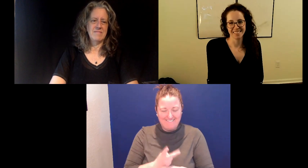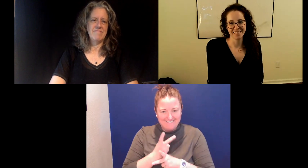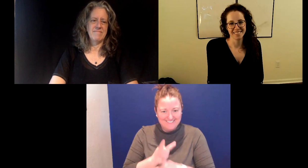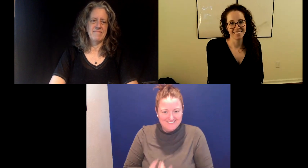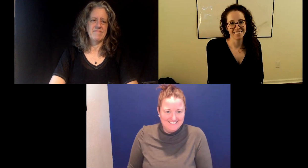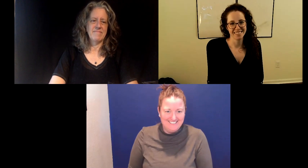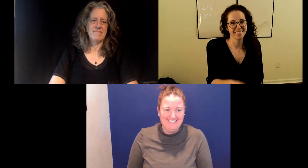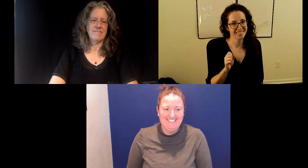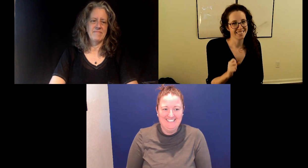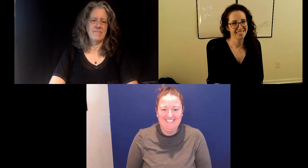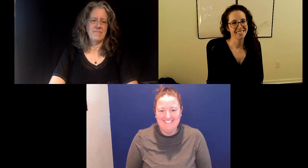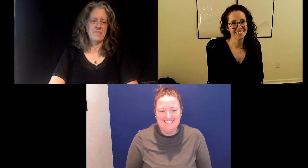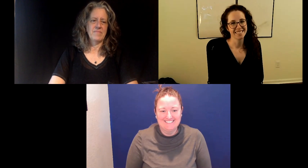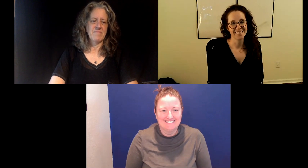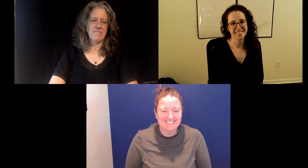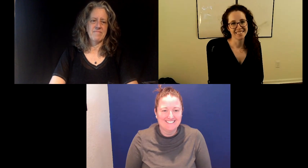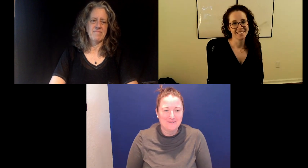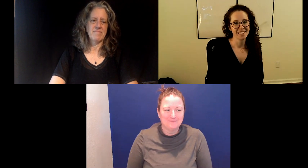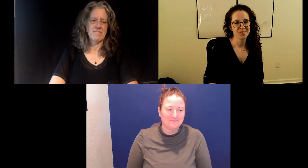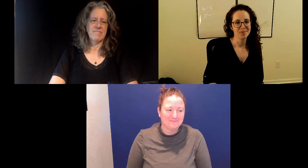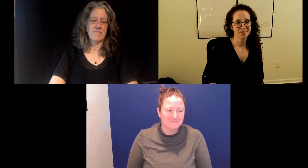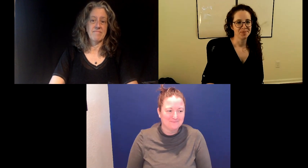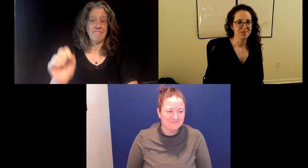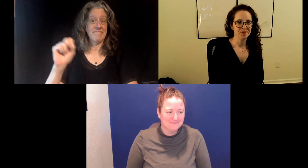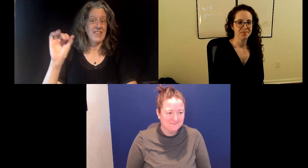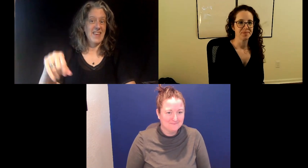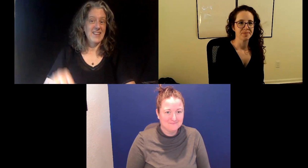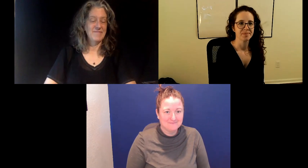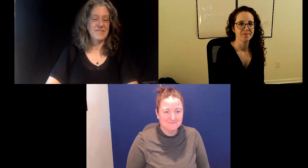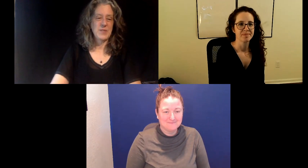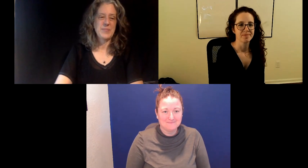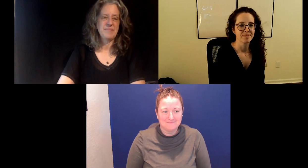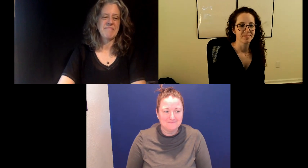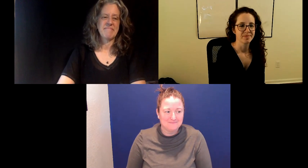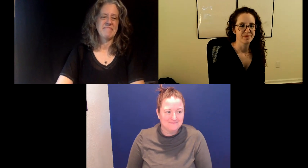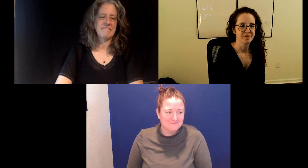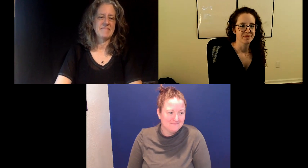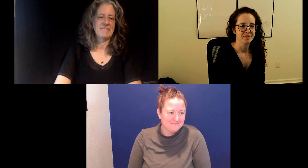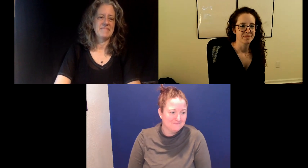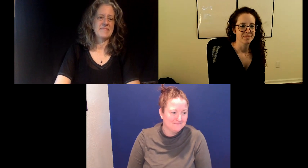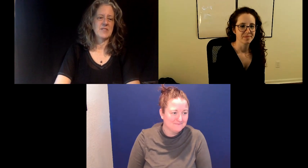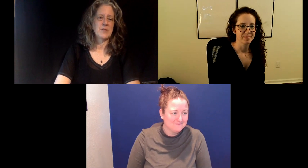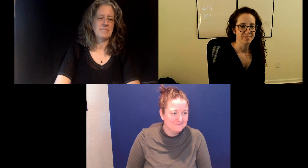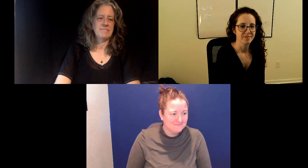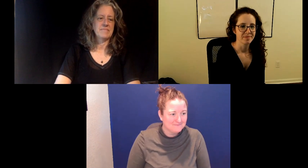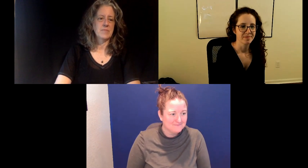fill it in so i have to watch them they're really smart with this technology oh yeah that for sure